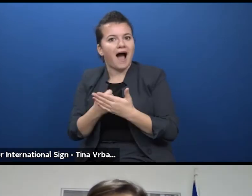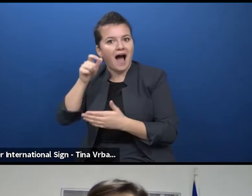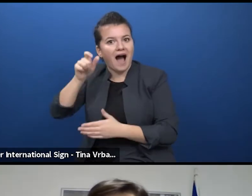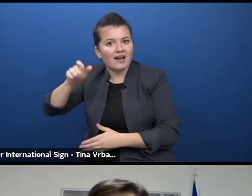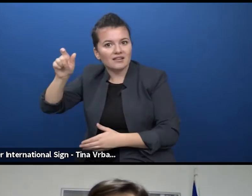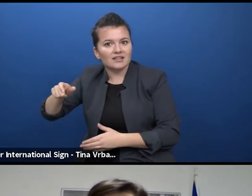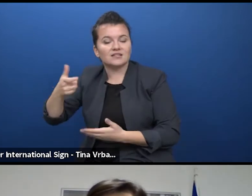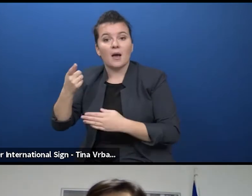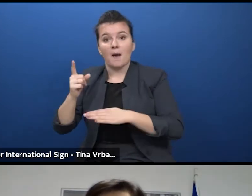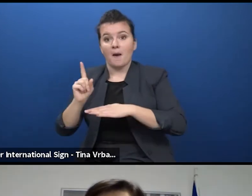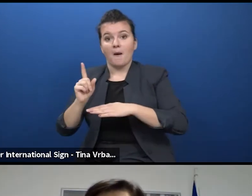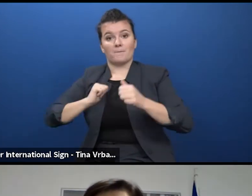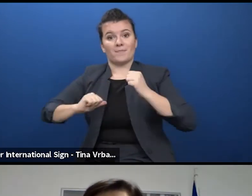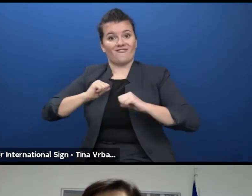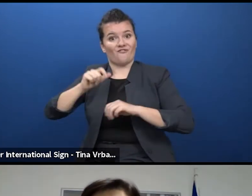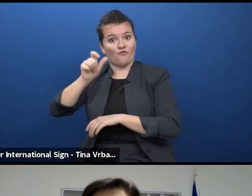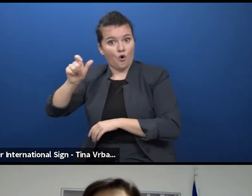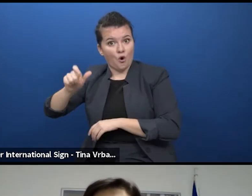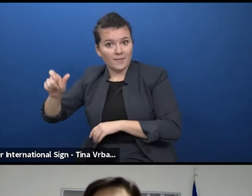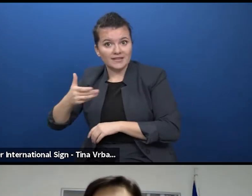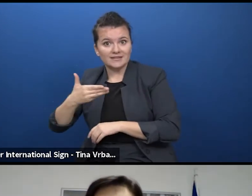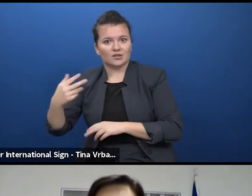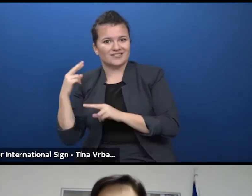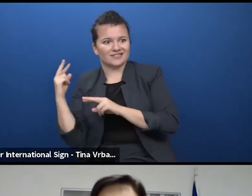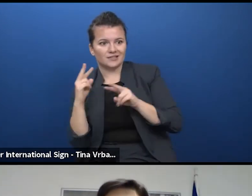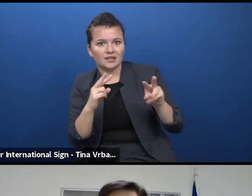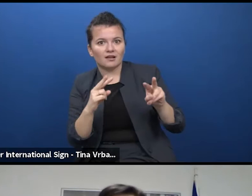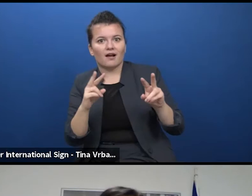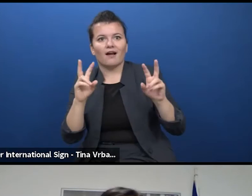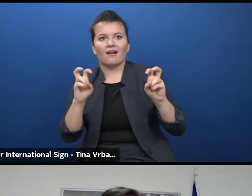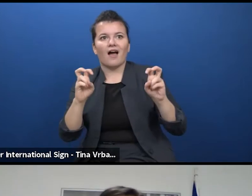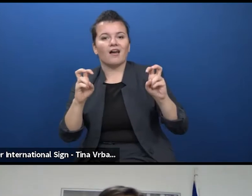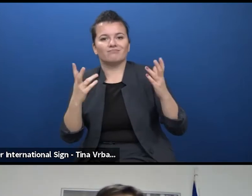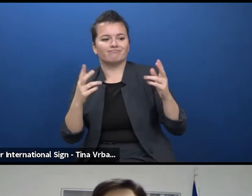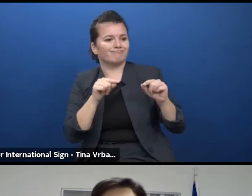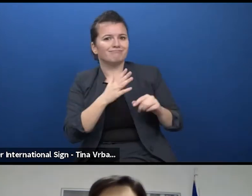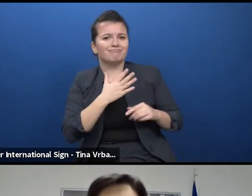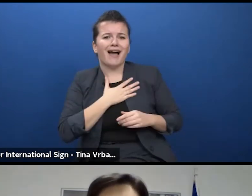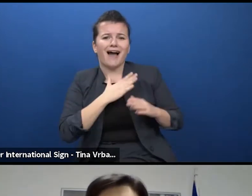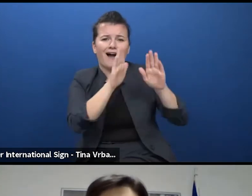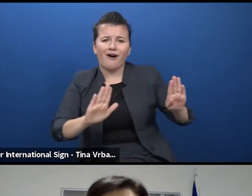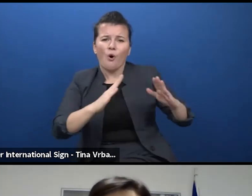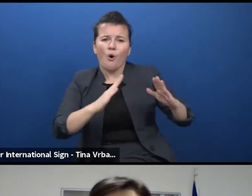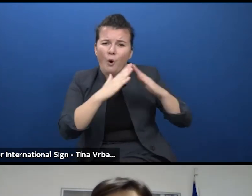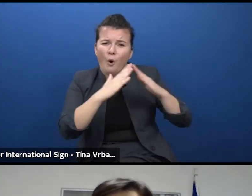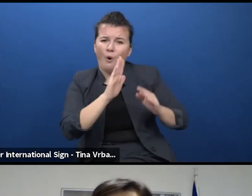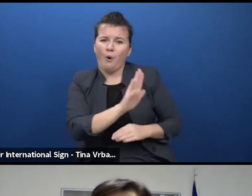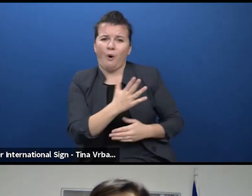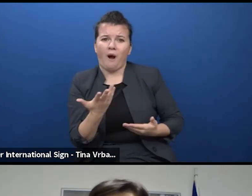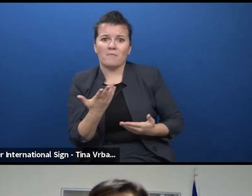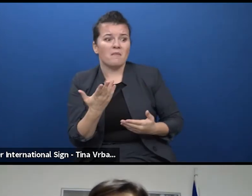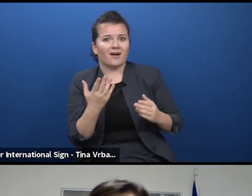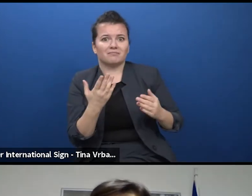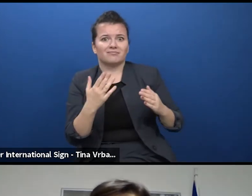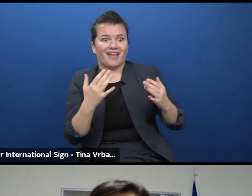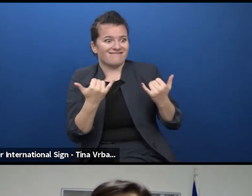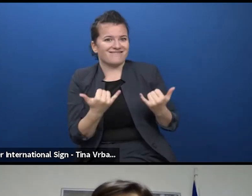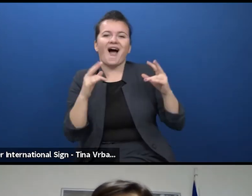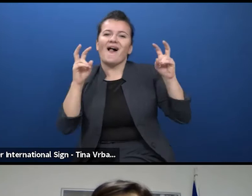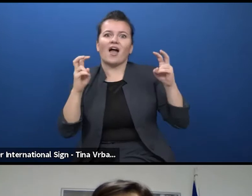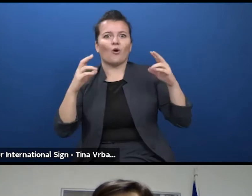this feeling to to be homeless, having a home, not having the possibility to really, to enter